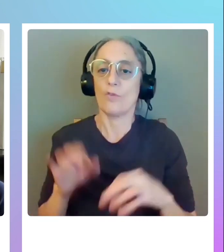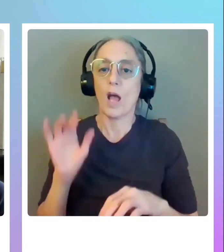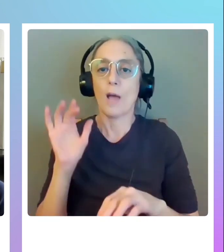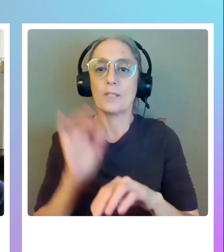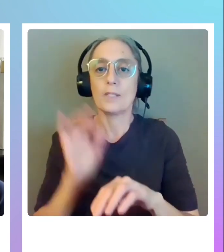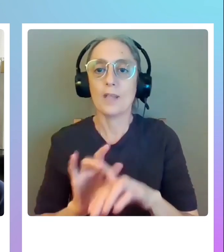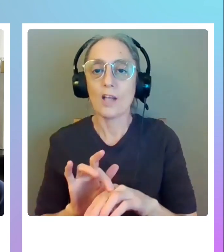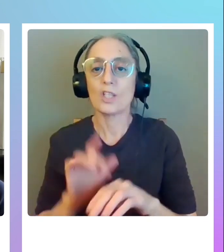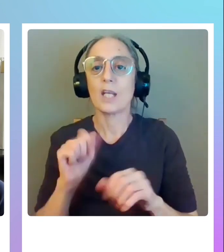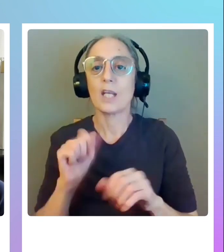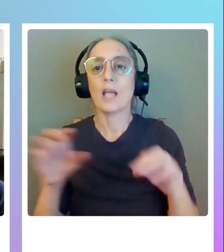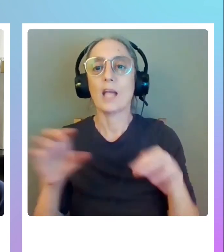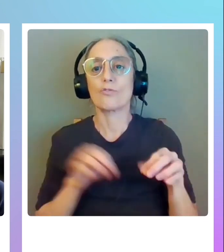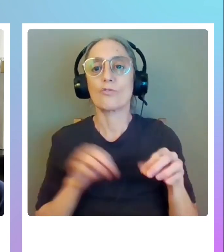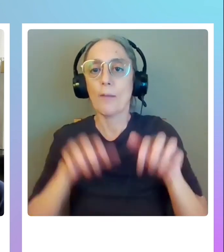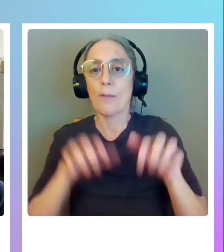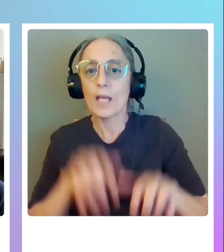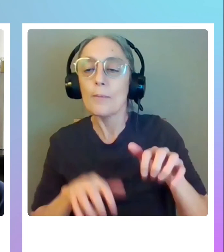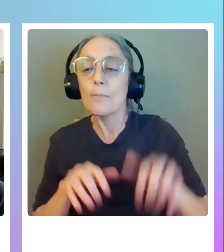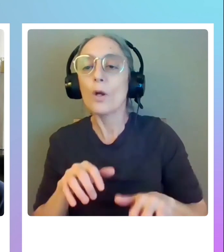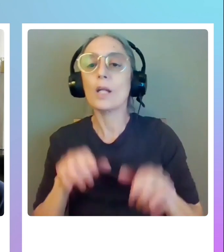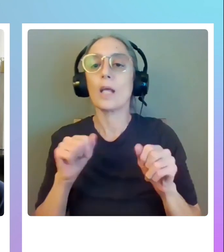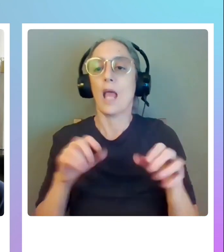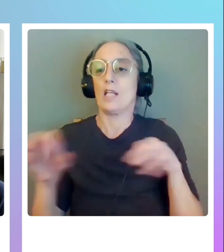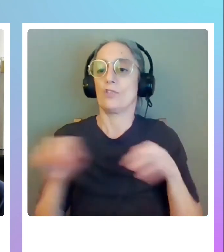It could describe a switch control